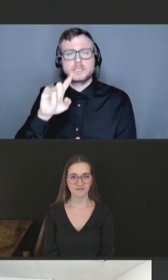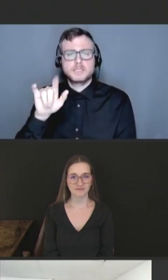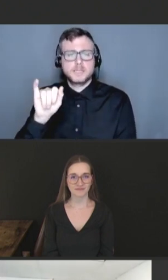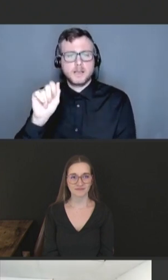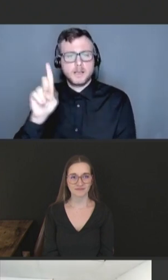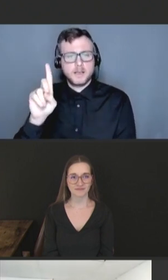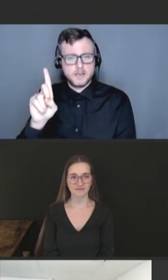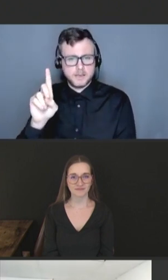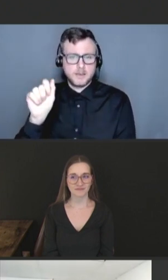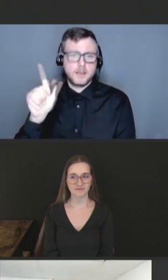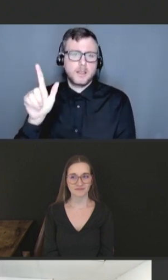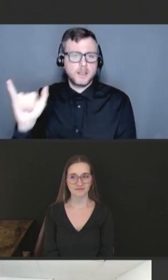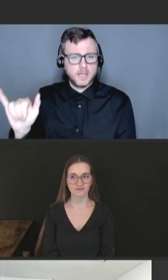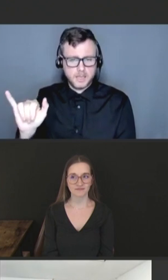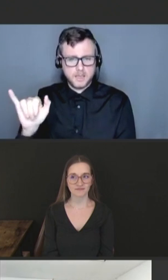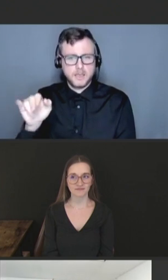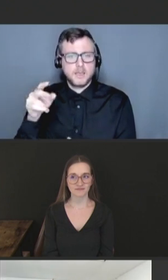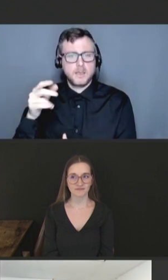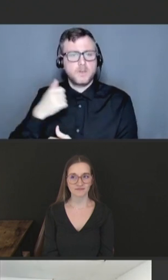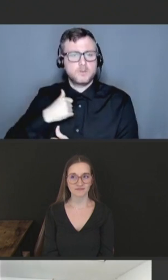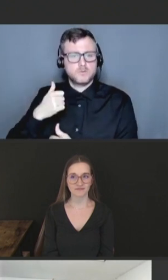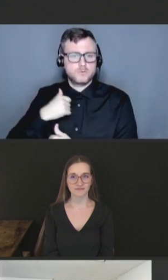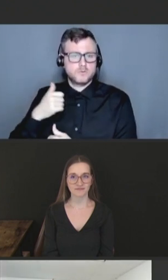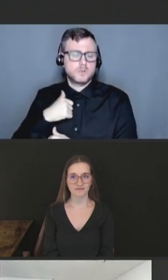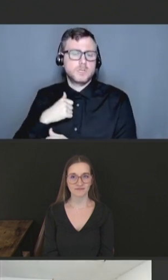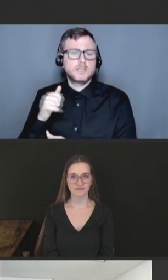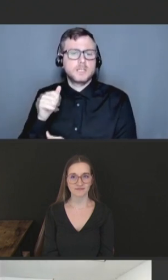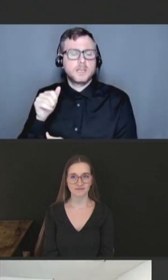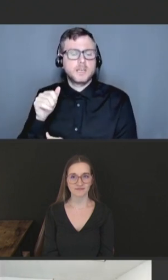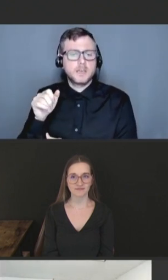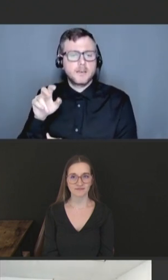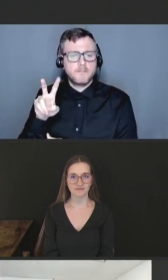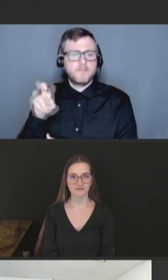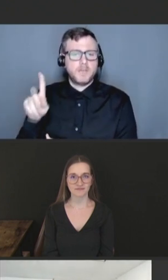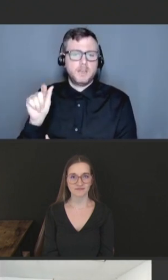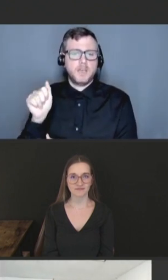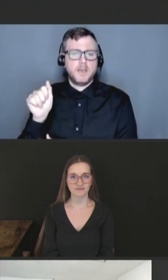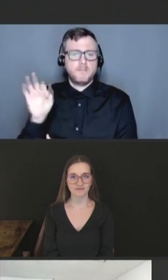Veterans Affairs in Washington University, Dr. Theo Vos from the University of Washington,